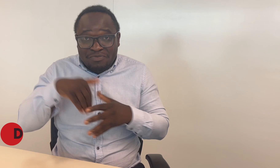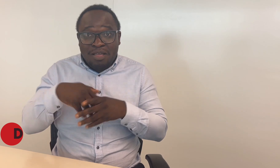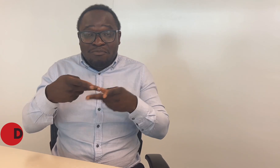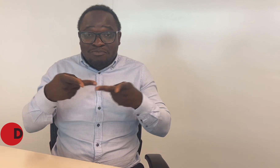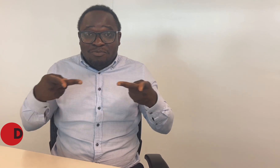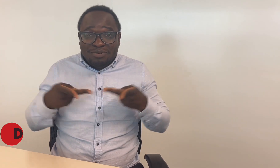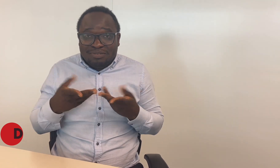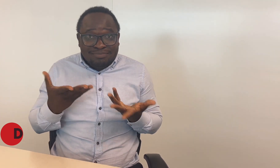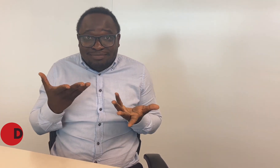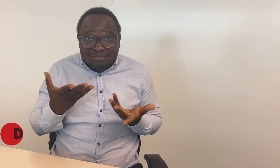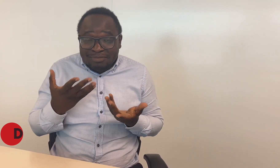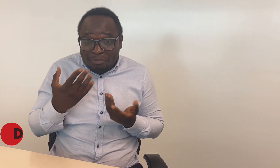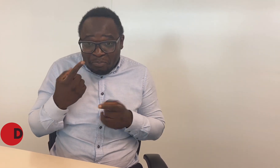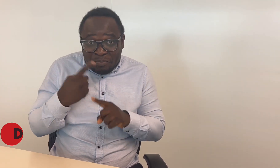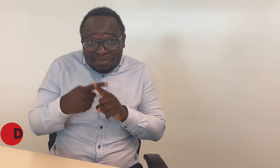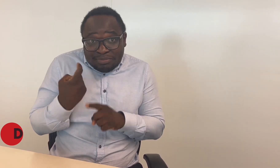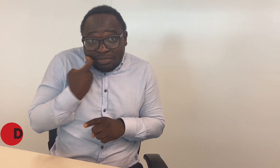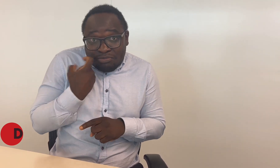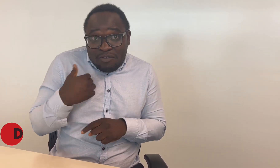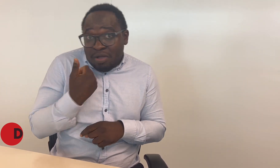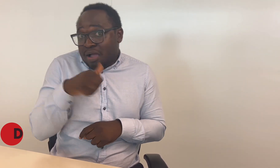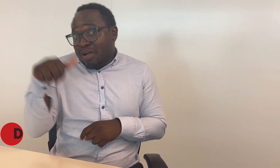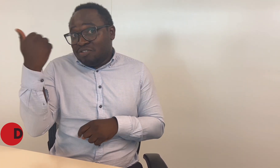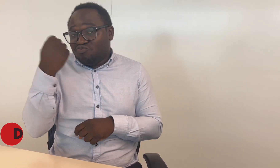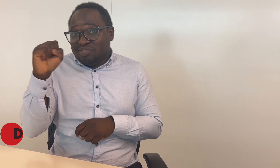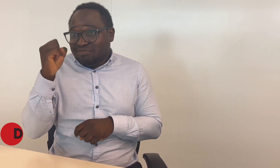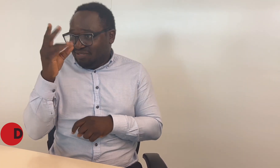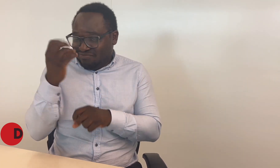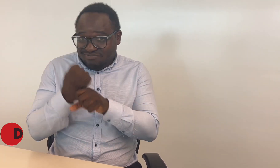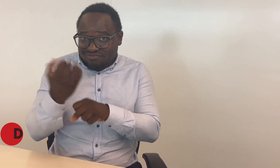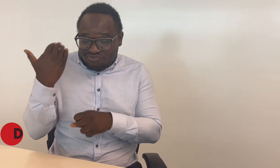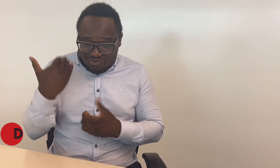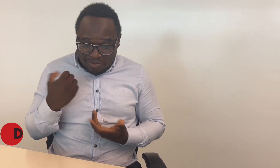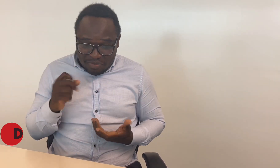in different areas. We didn't want to strike but unfortunately were put